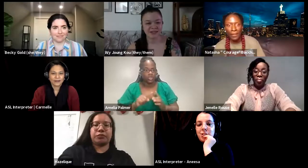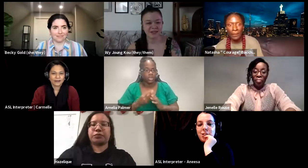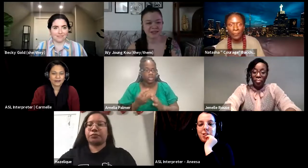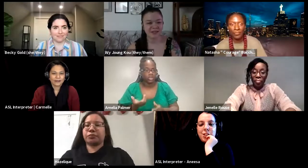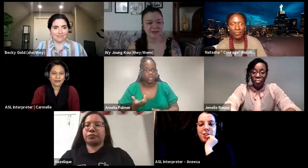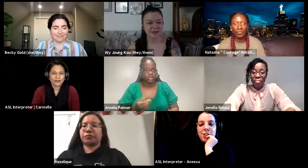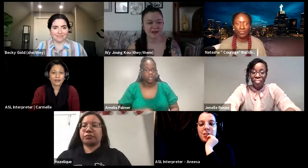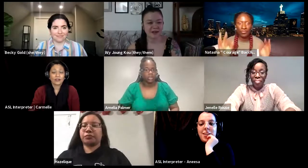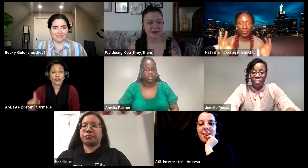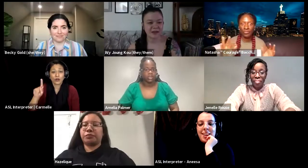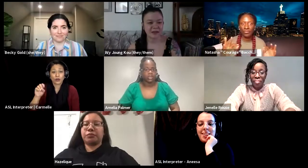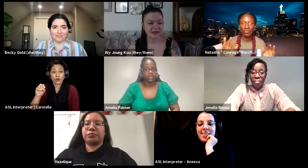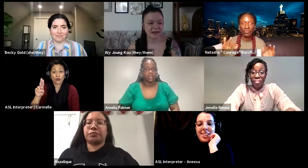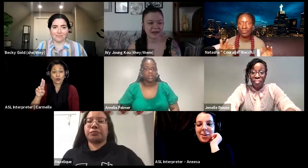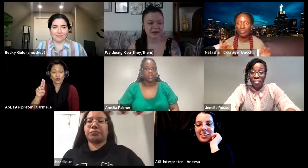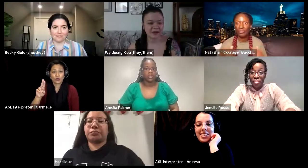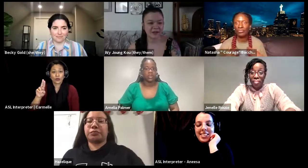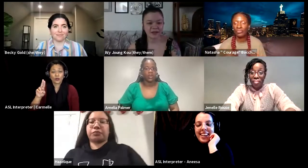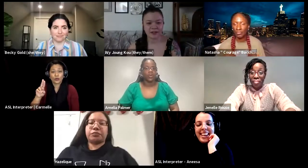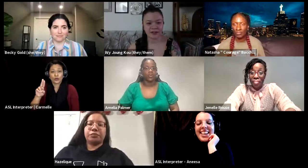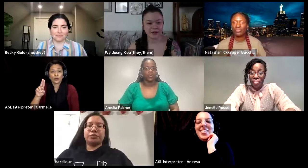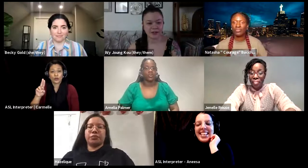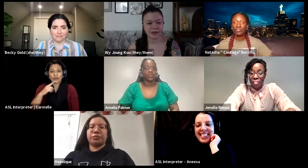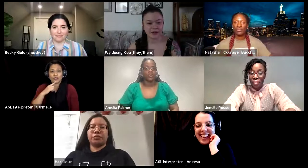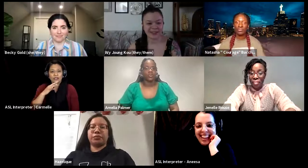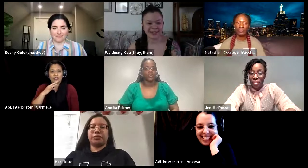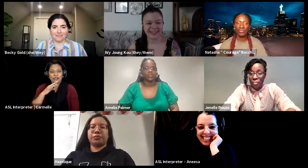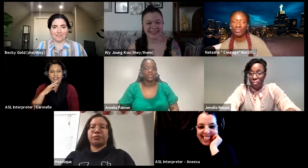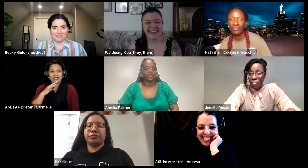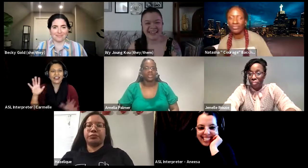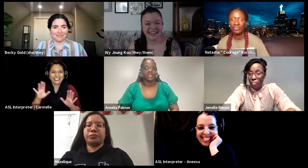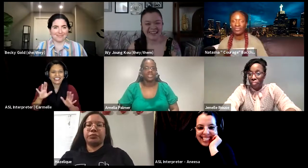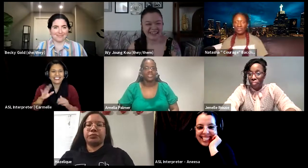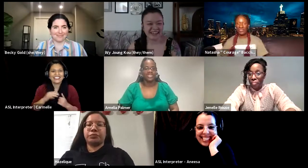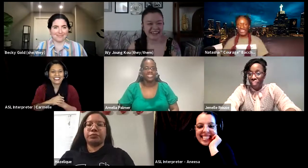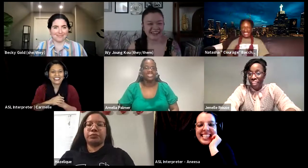okay so becky and i-- - are we starting oh yes go ahead sorry - becky and i are gonna